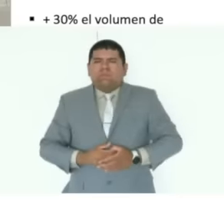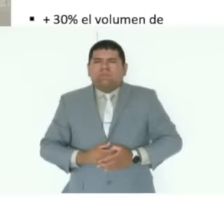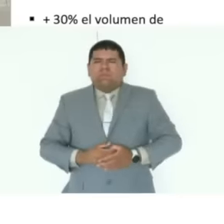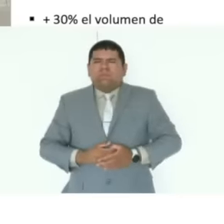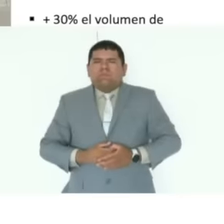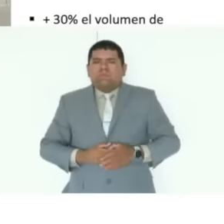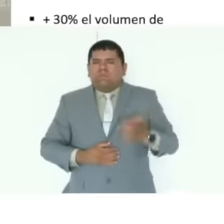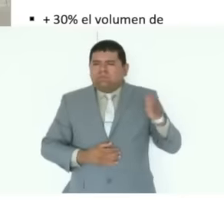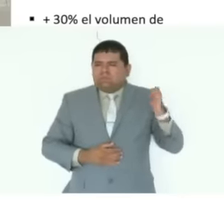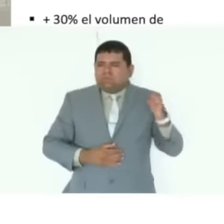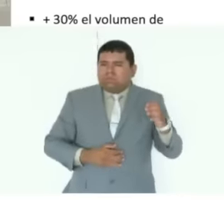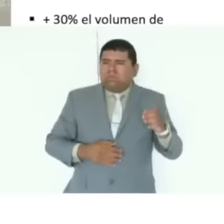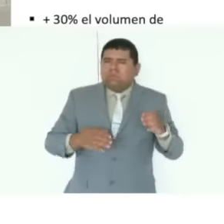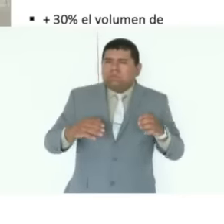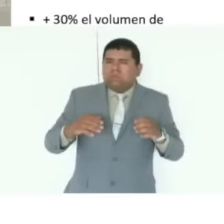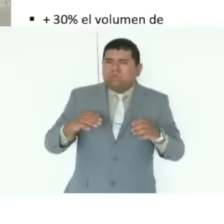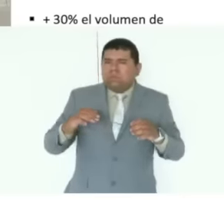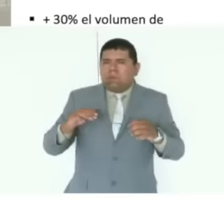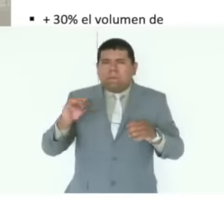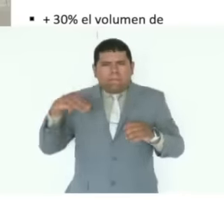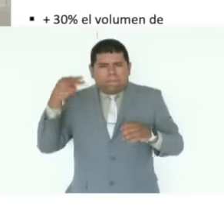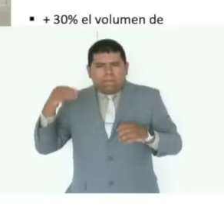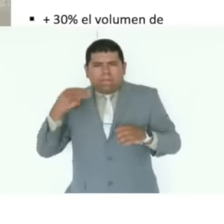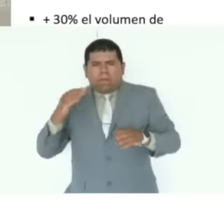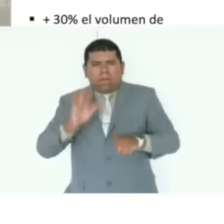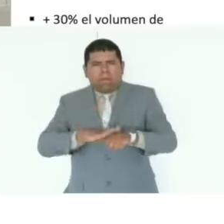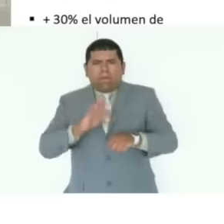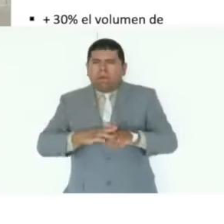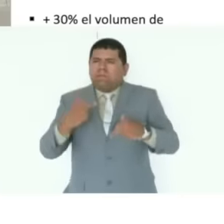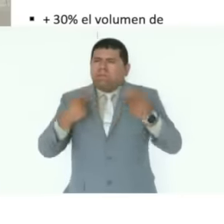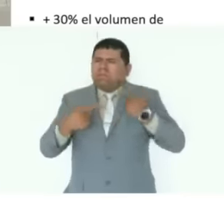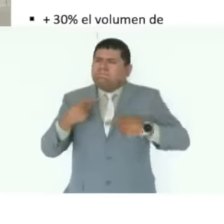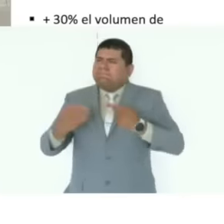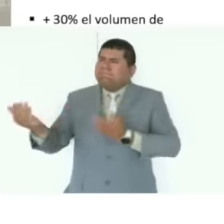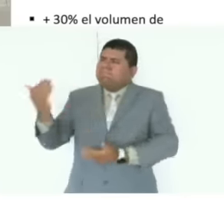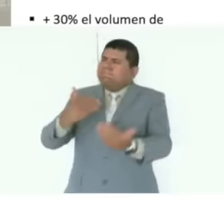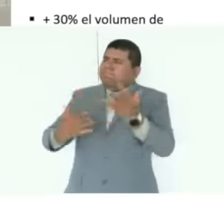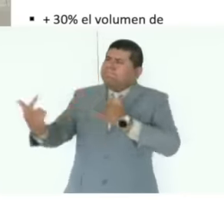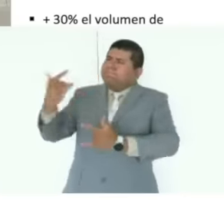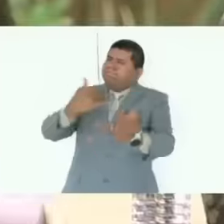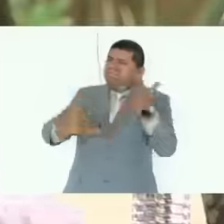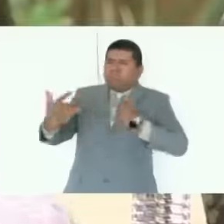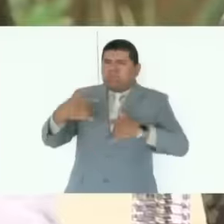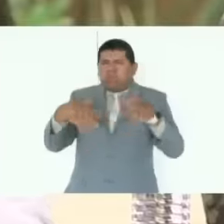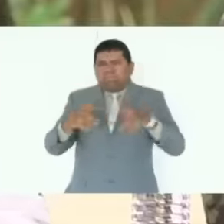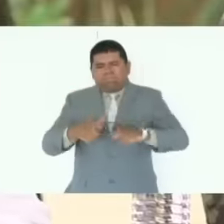of 30% in the volume of passengers and operations, which shows that we are on the right